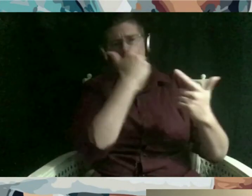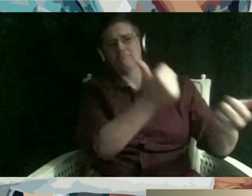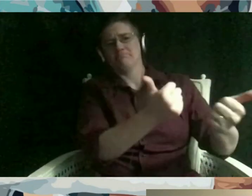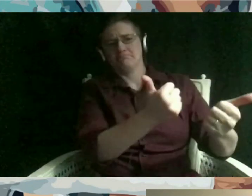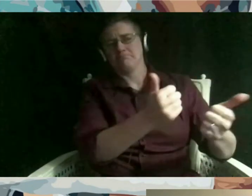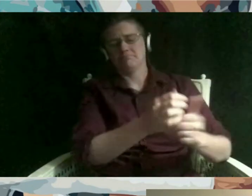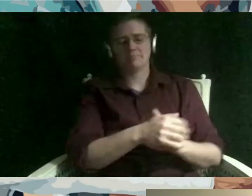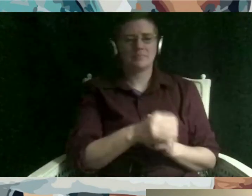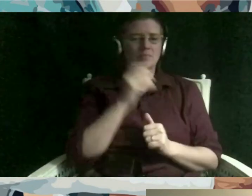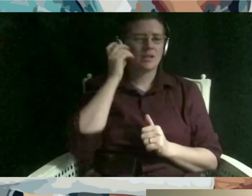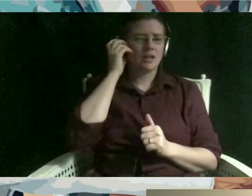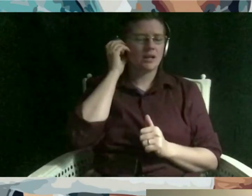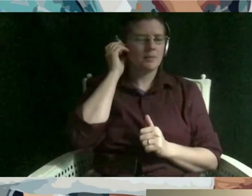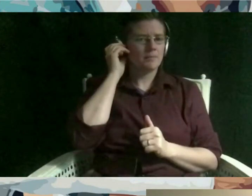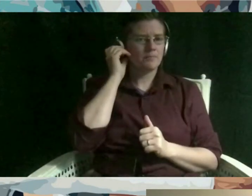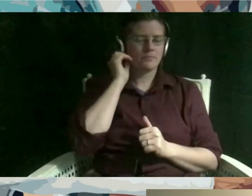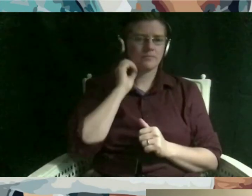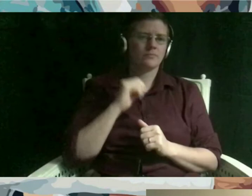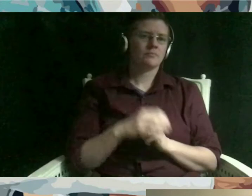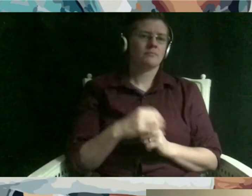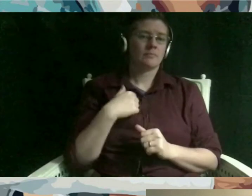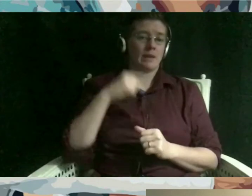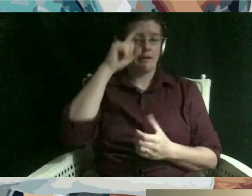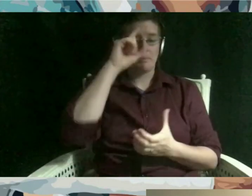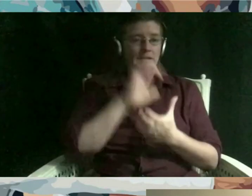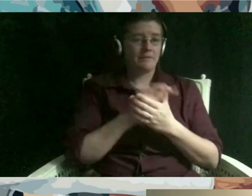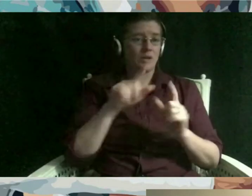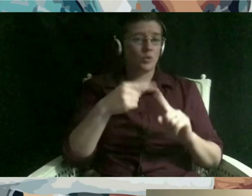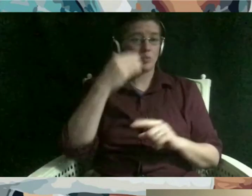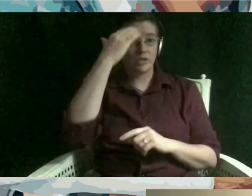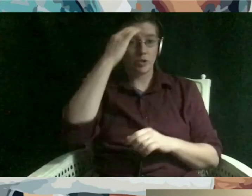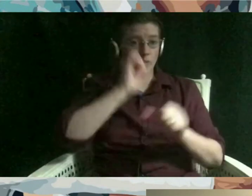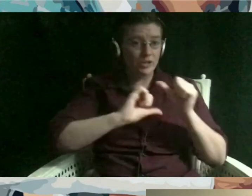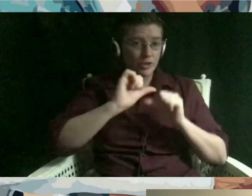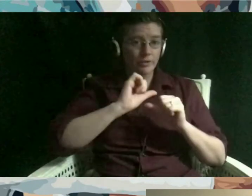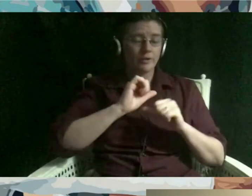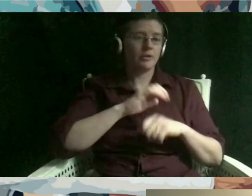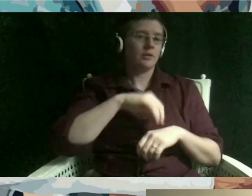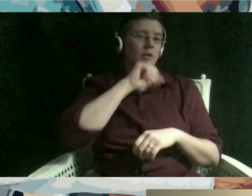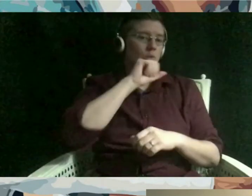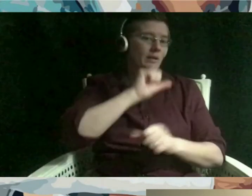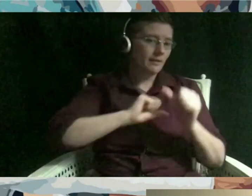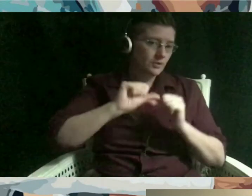i firmly believe that when we know each other we love each other we want the best for each other